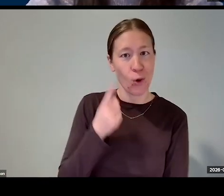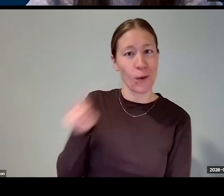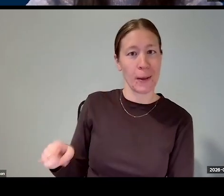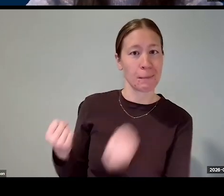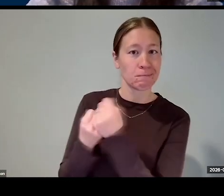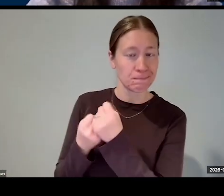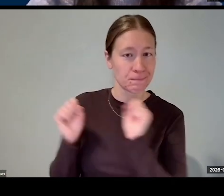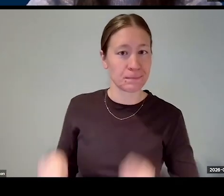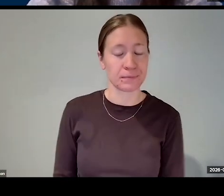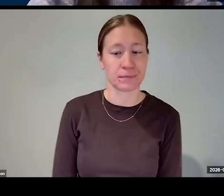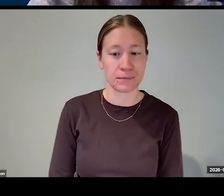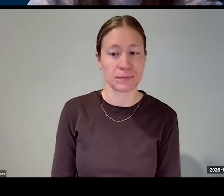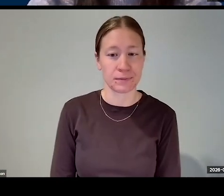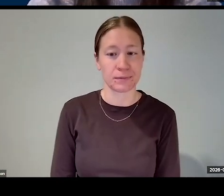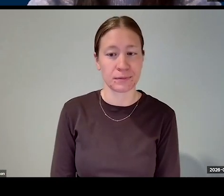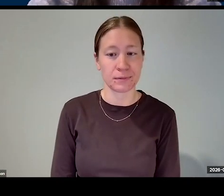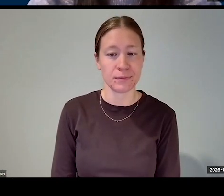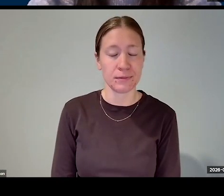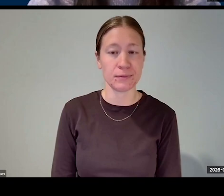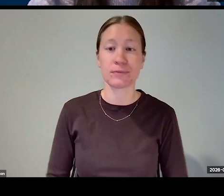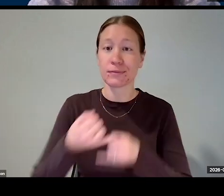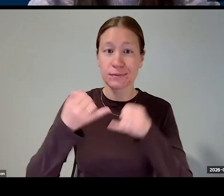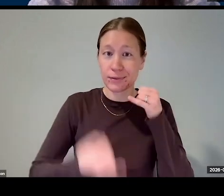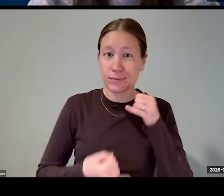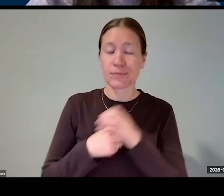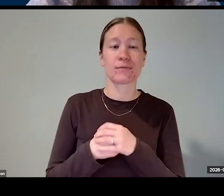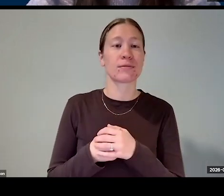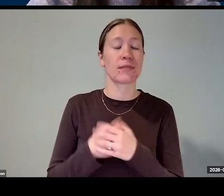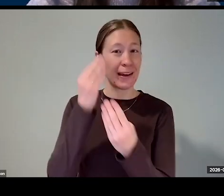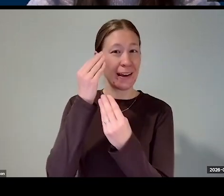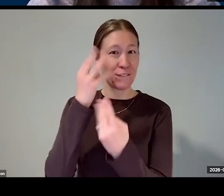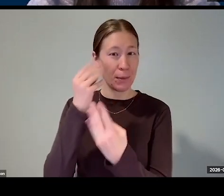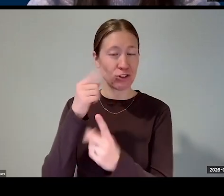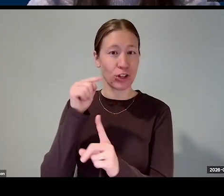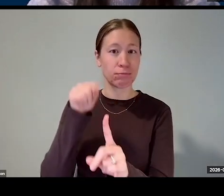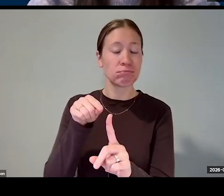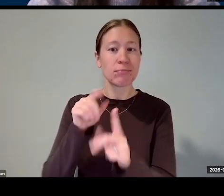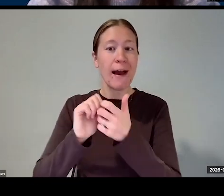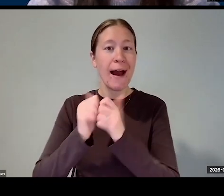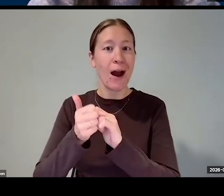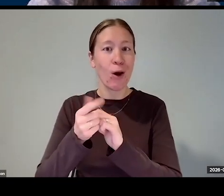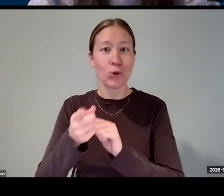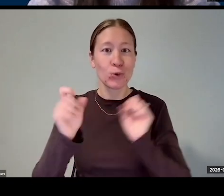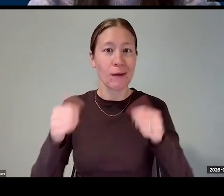And then finally here we have information about how to self-identify